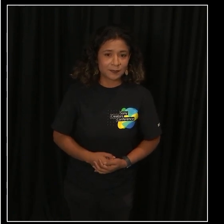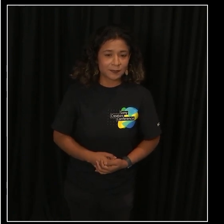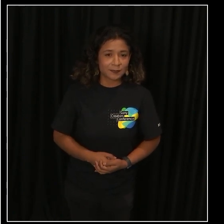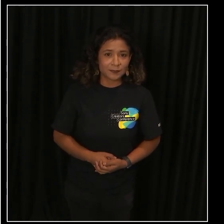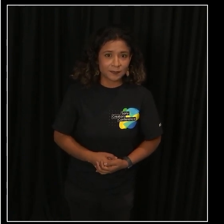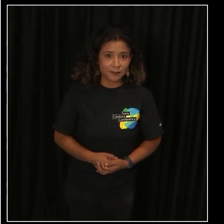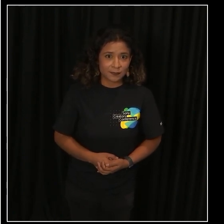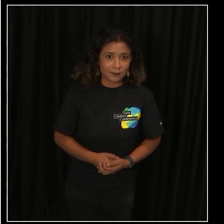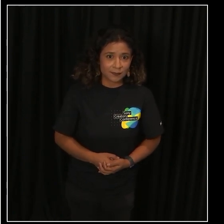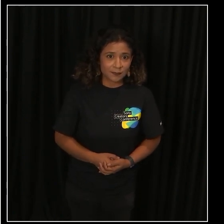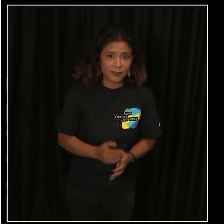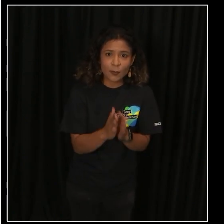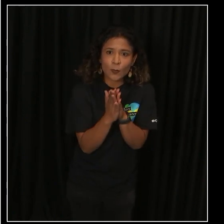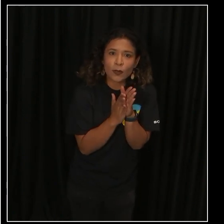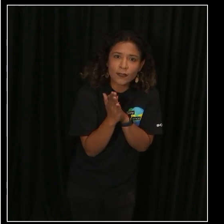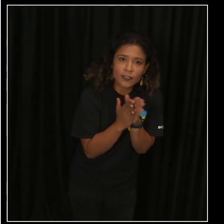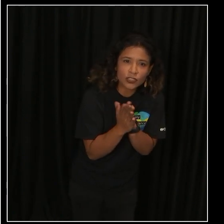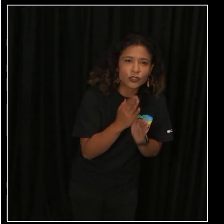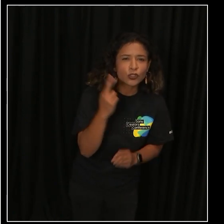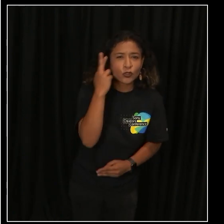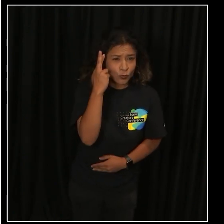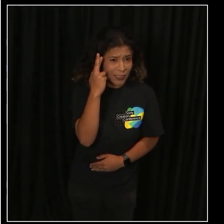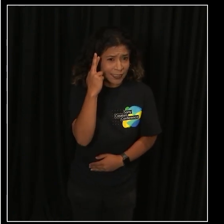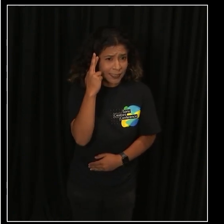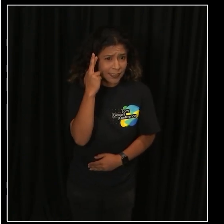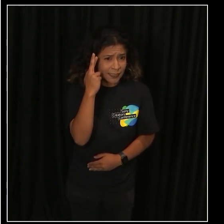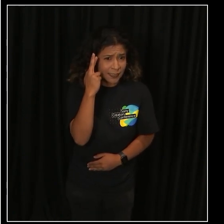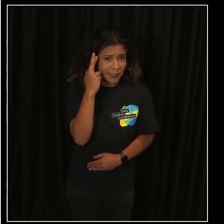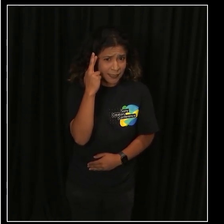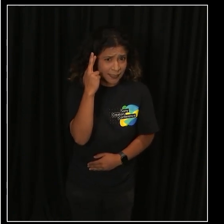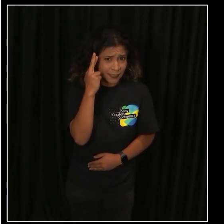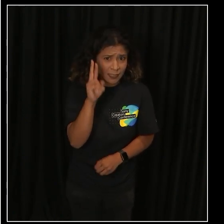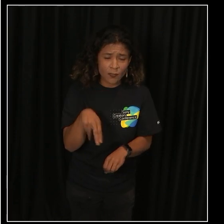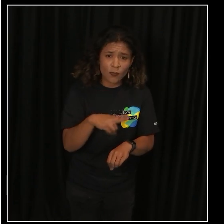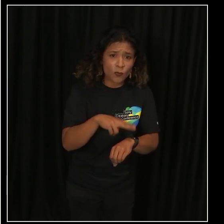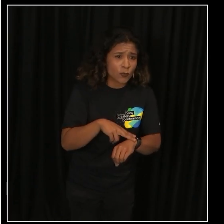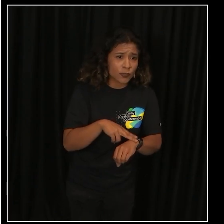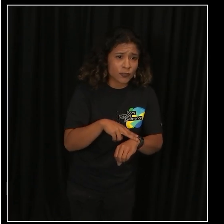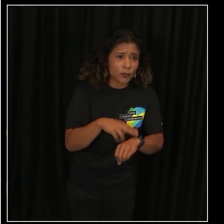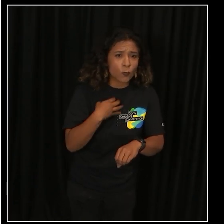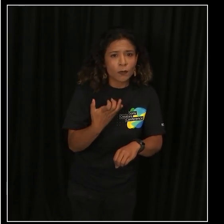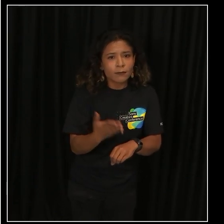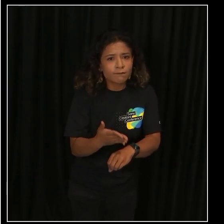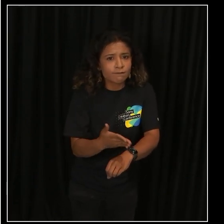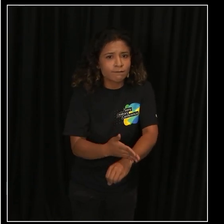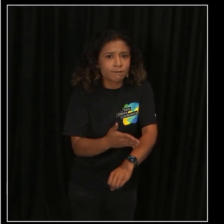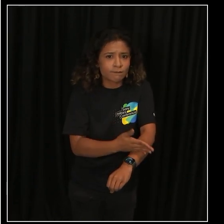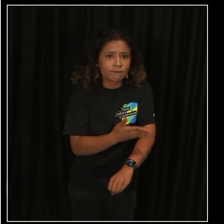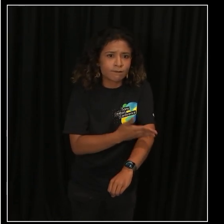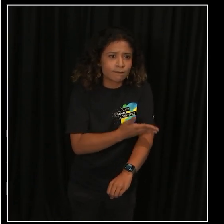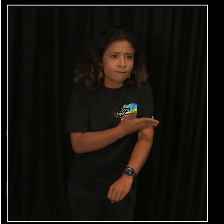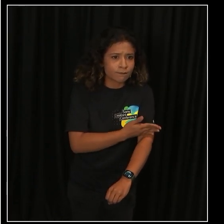The reasoning for the ray tracing support is of course. The hardware ray tracing support in PlayStation 5.